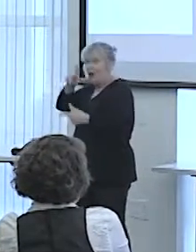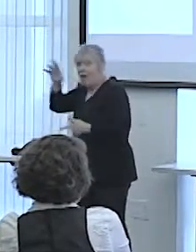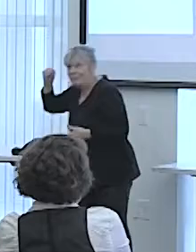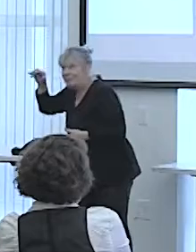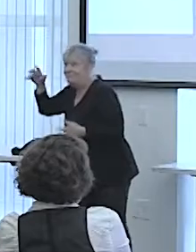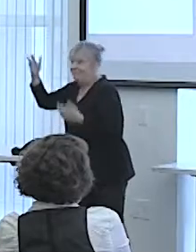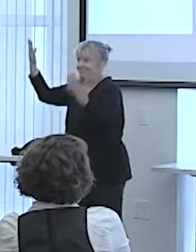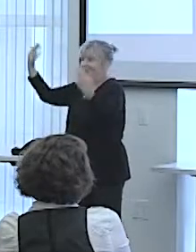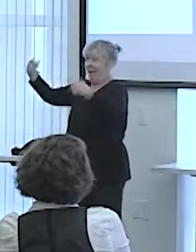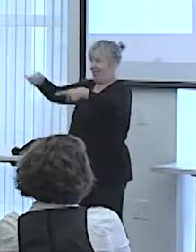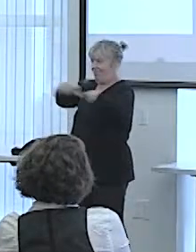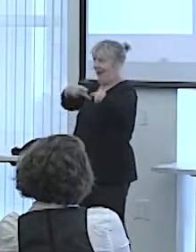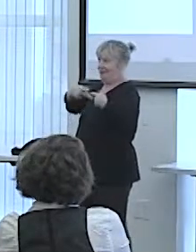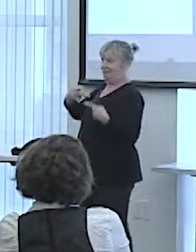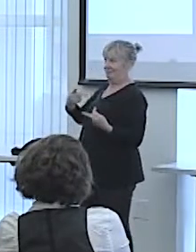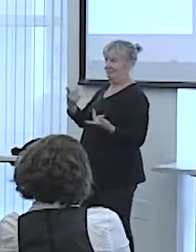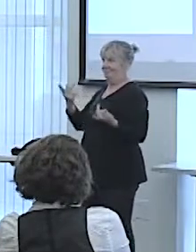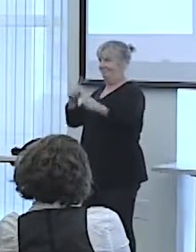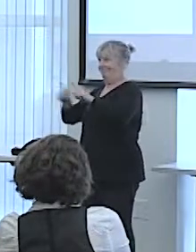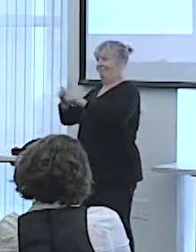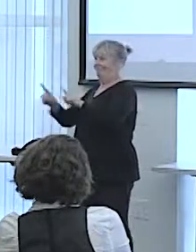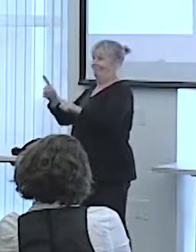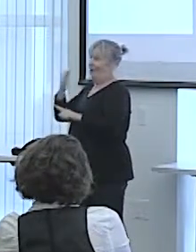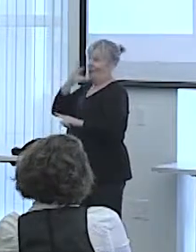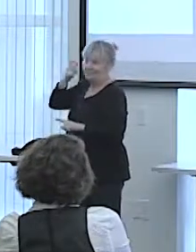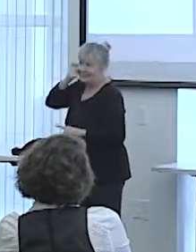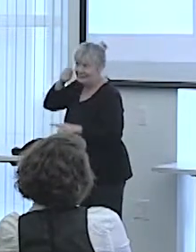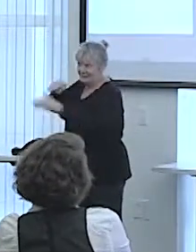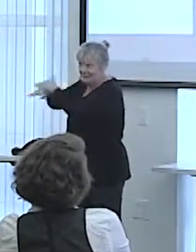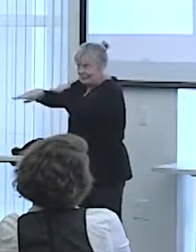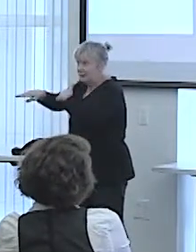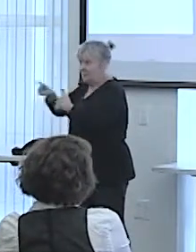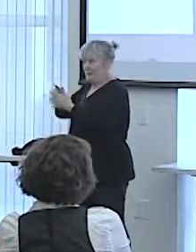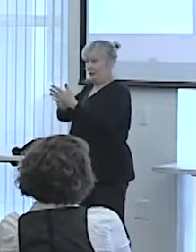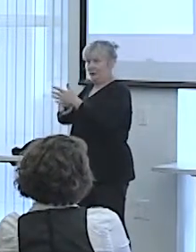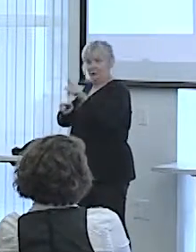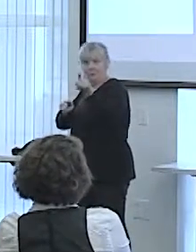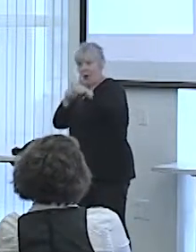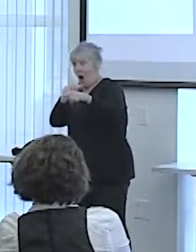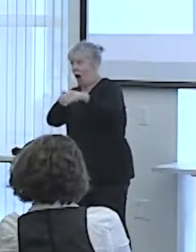or enable this in the community where you go after a space for being inaccessible,